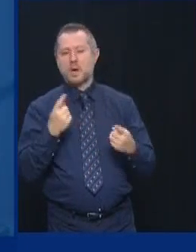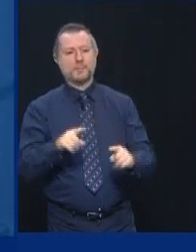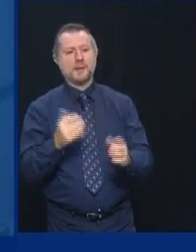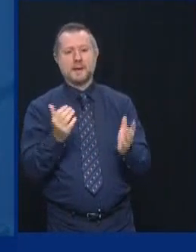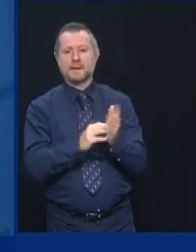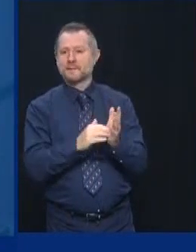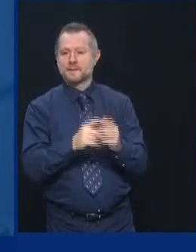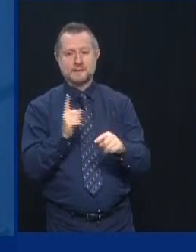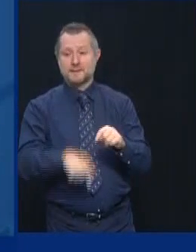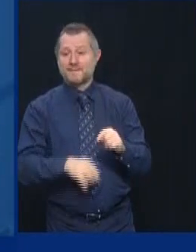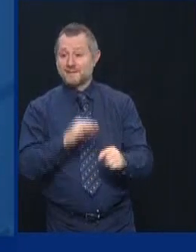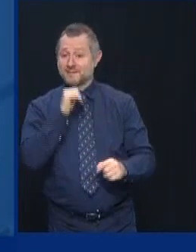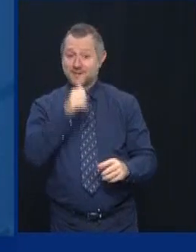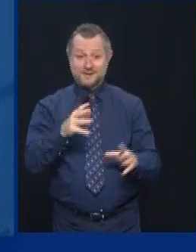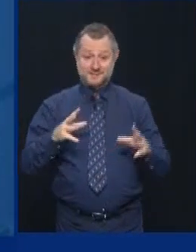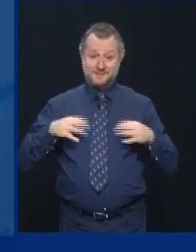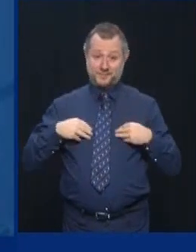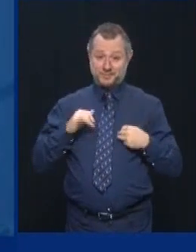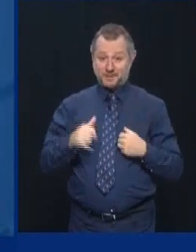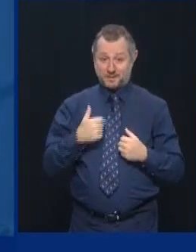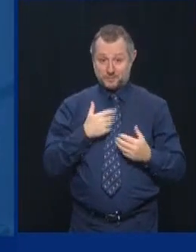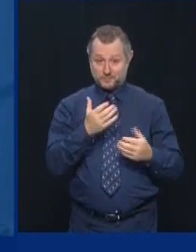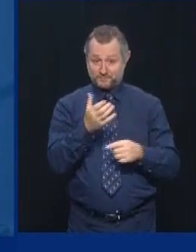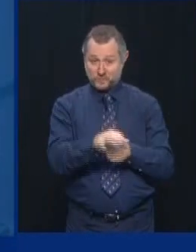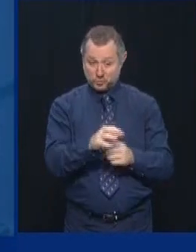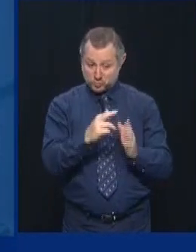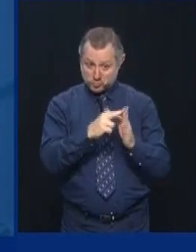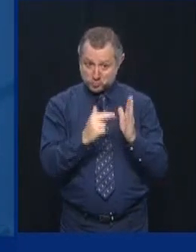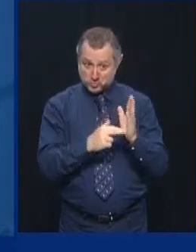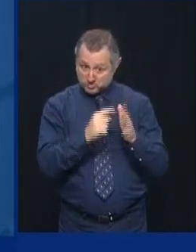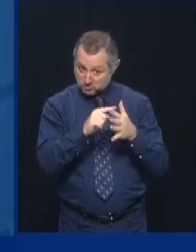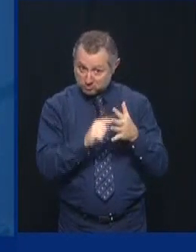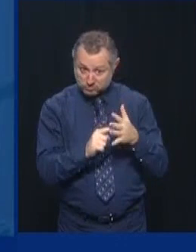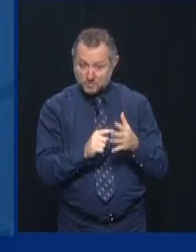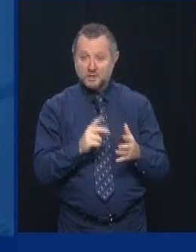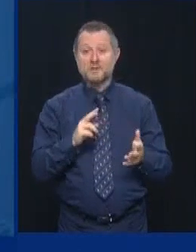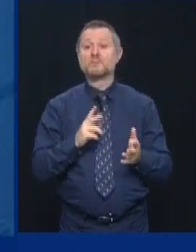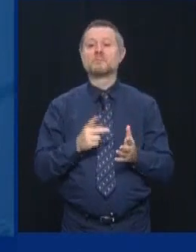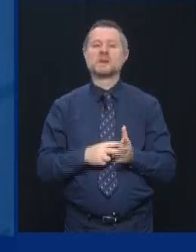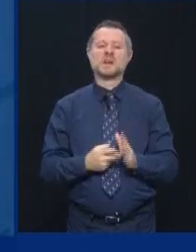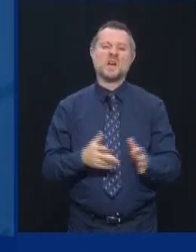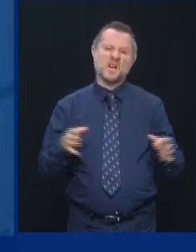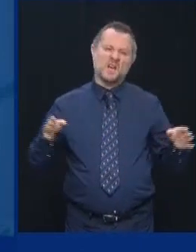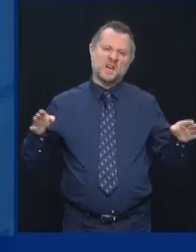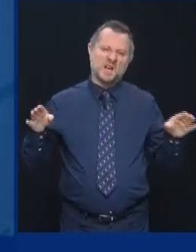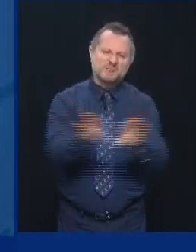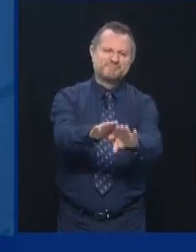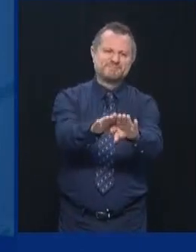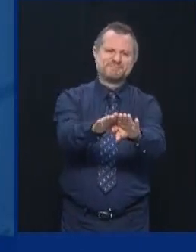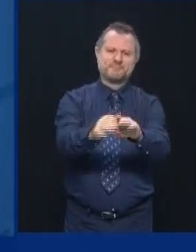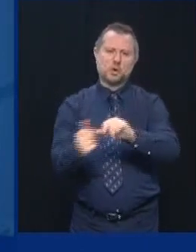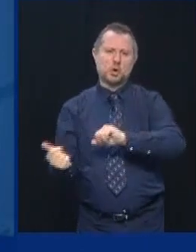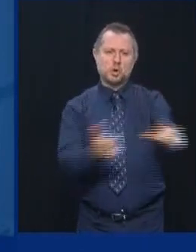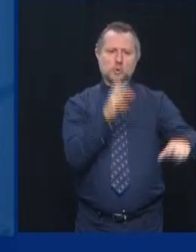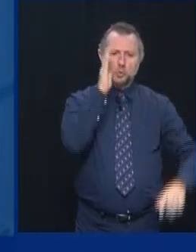I WANT TO HAVE THAT CONVERSATION DIRECTLY MYSELF. THIS CANNOT HAPPEN AGAIN.